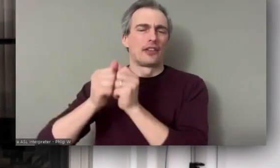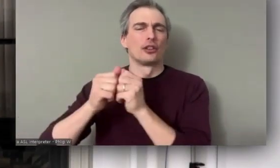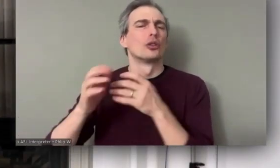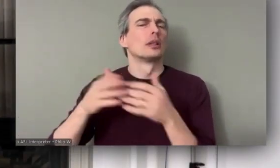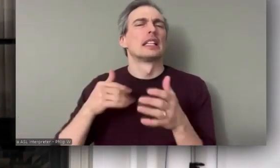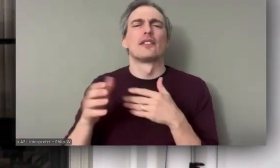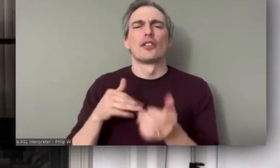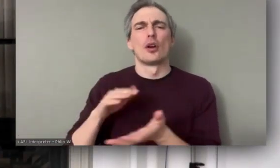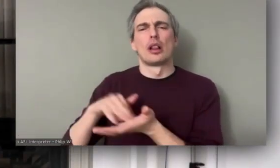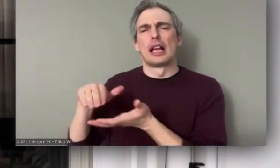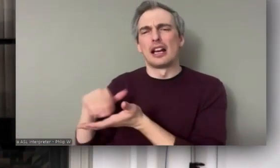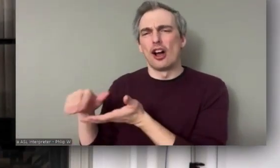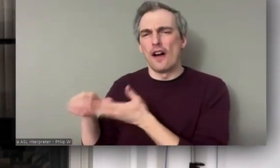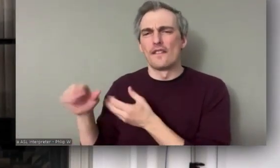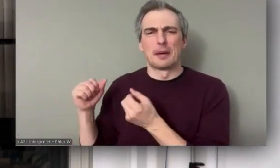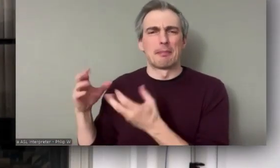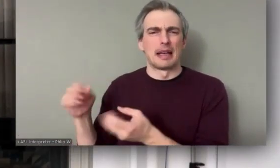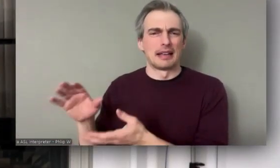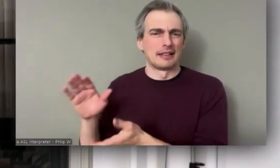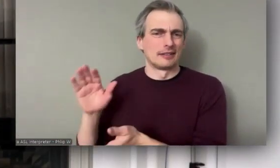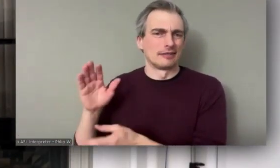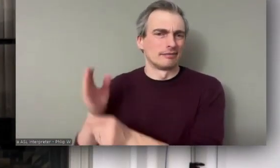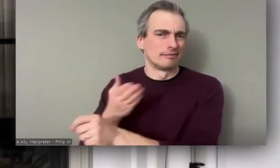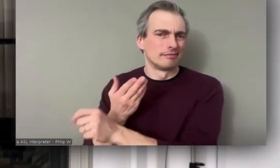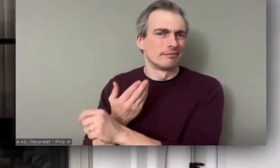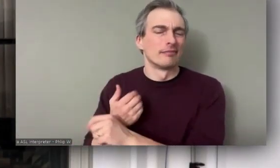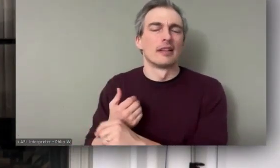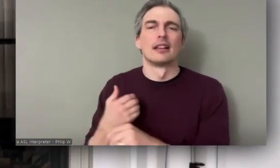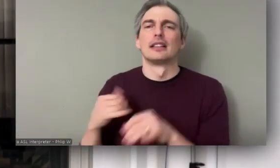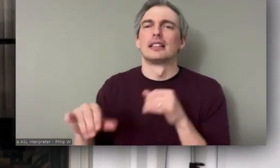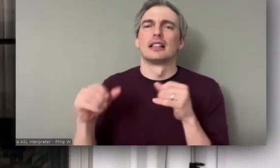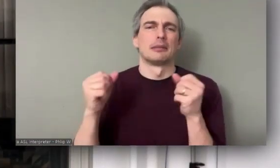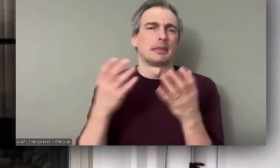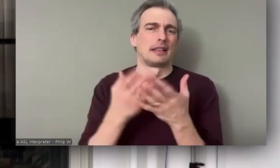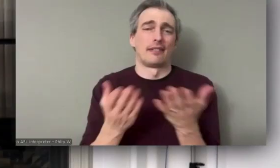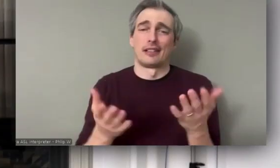There's a lot of great stuff from Meta with the Ray Ban glasses. Optics. [indiscernible]